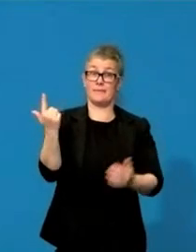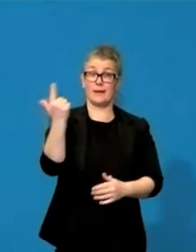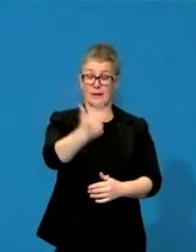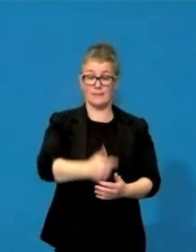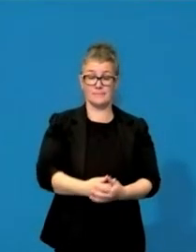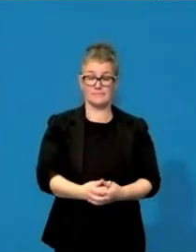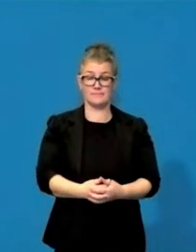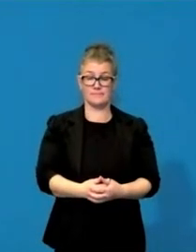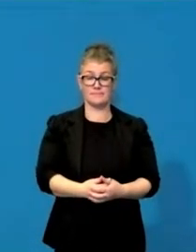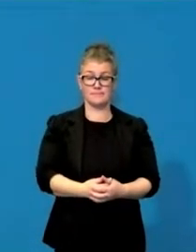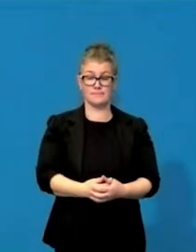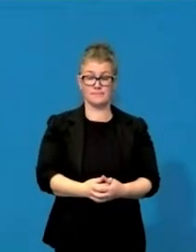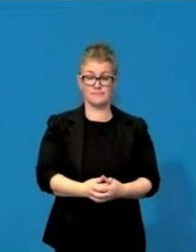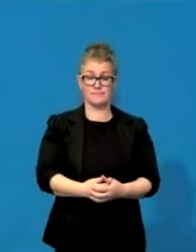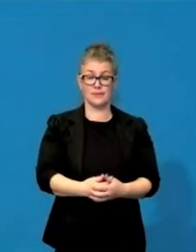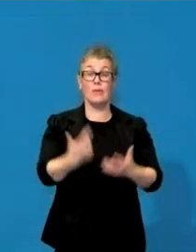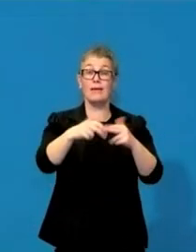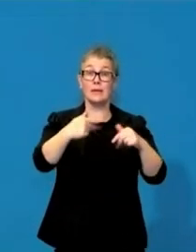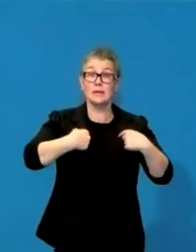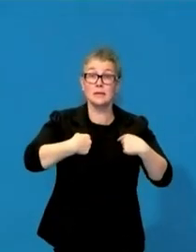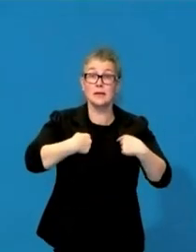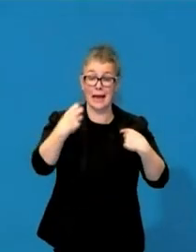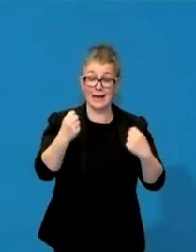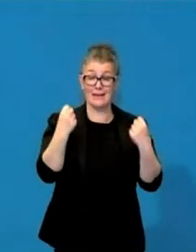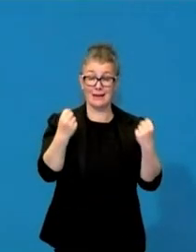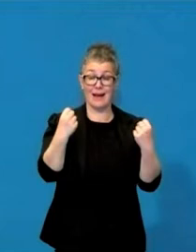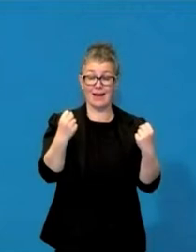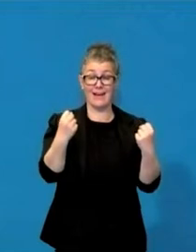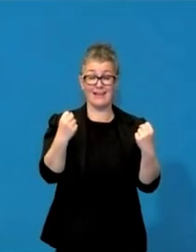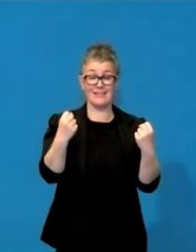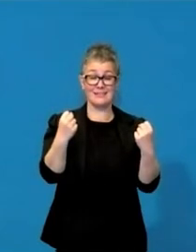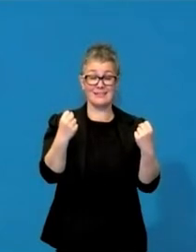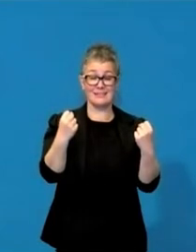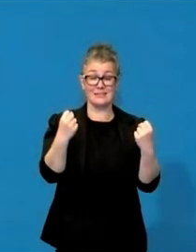Well, even if I did have a car, it would probably still take, like, at least